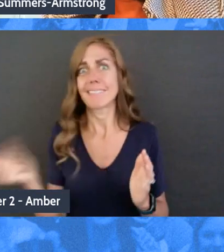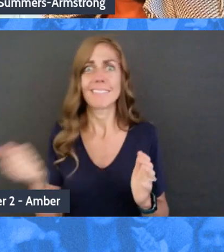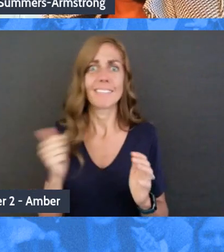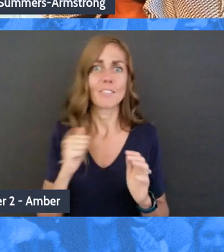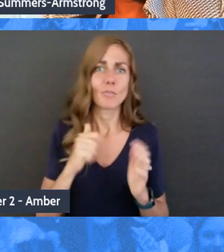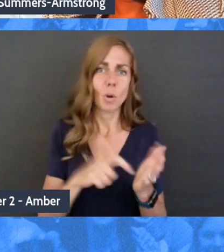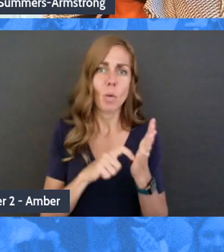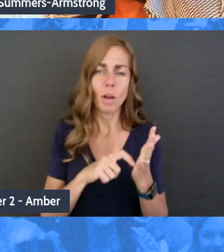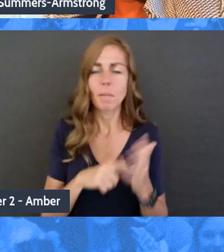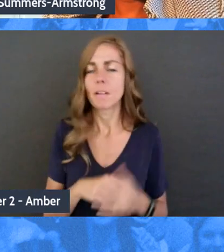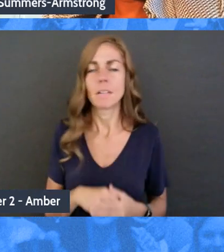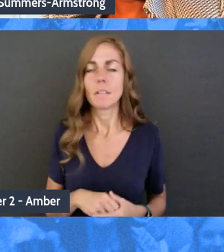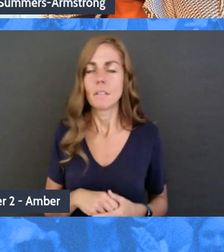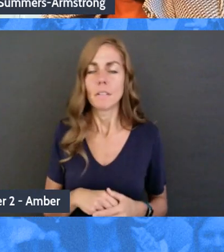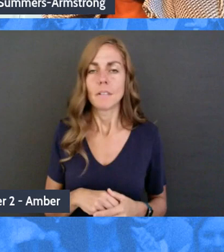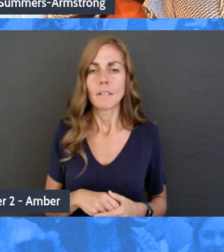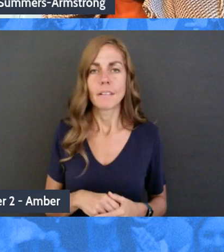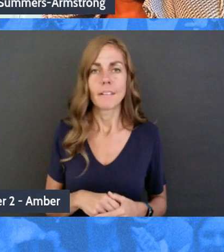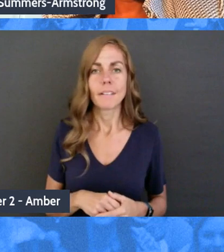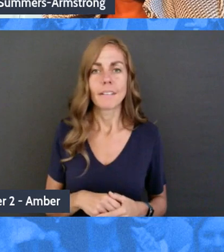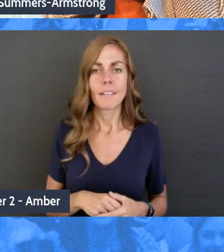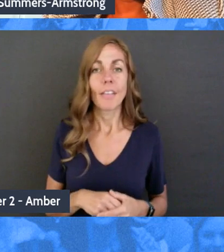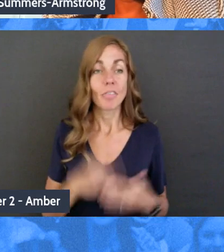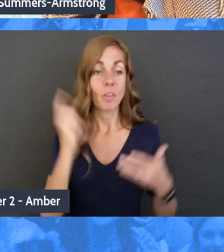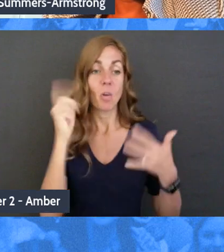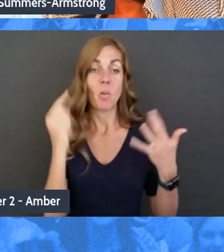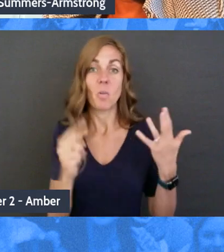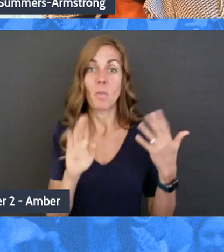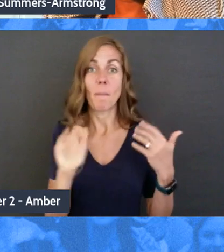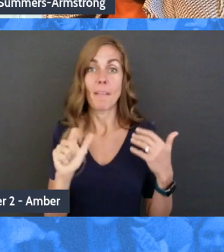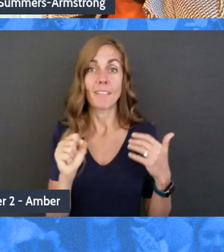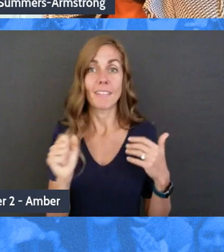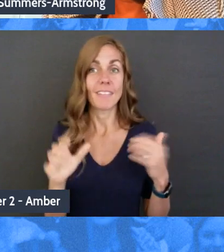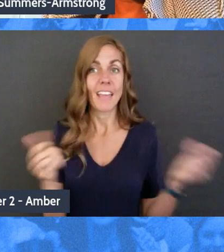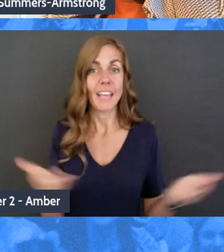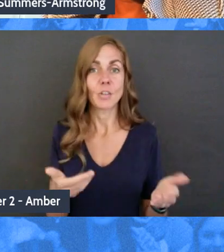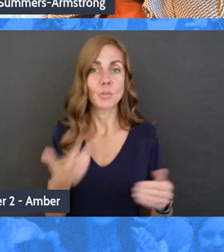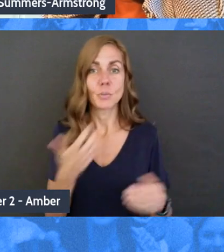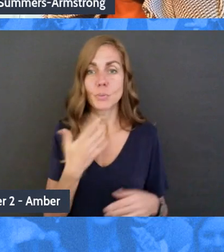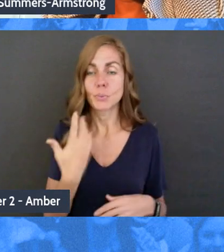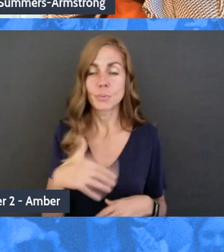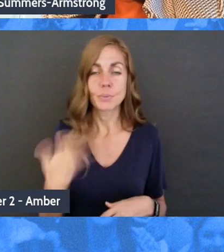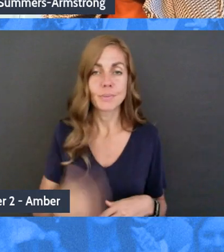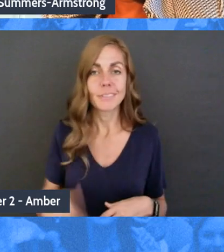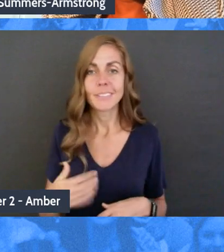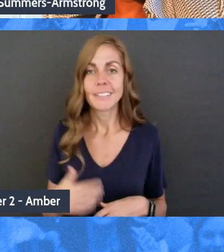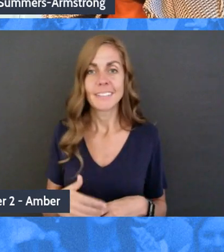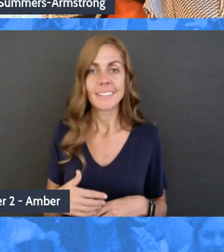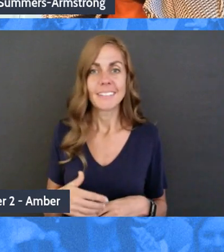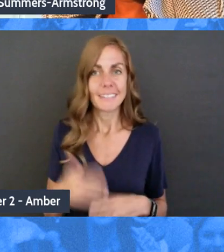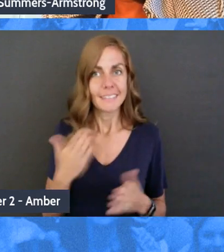It makes, the bills that they introduced and some of them made its way to the governor's desk